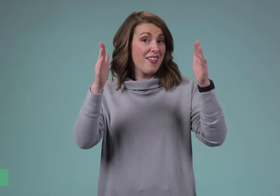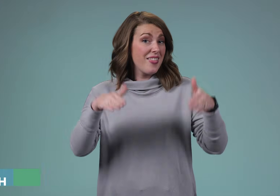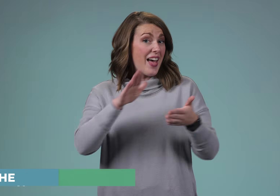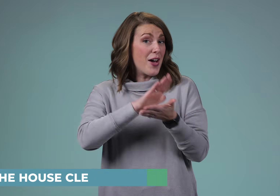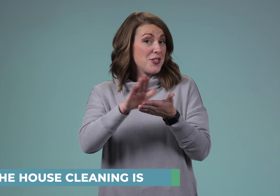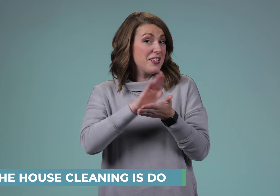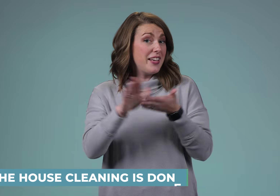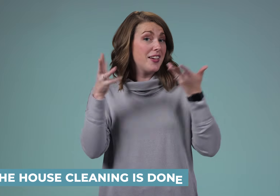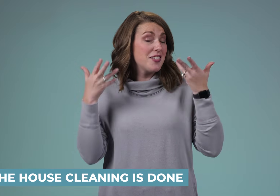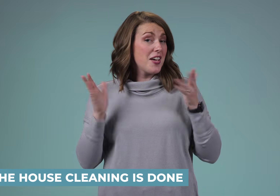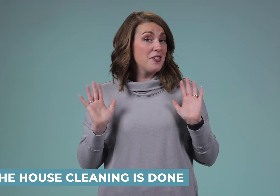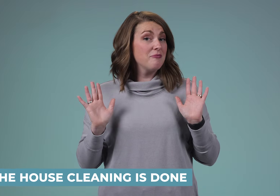The house cleaning is done.